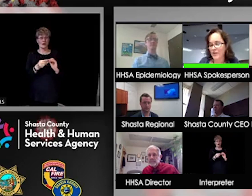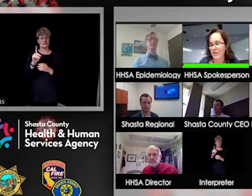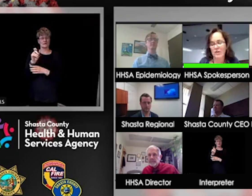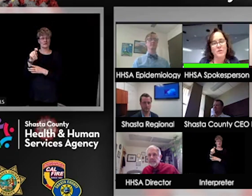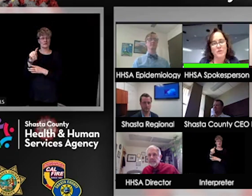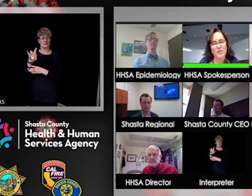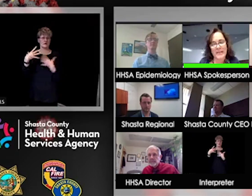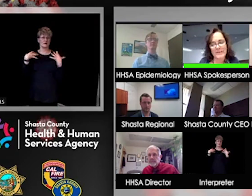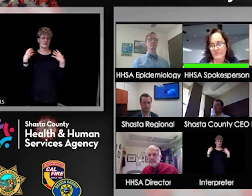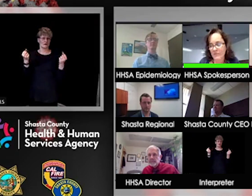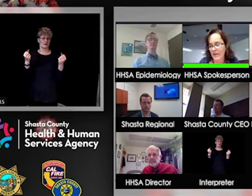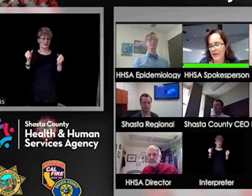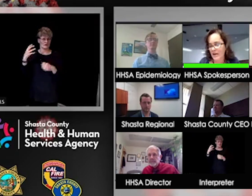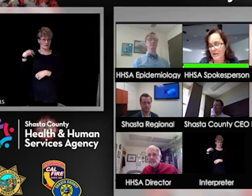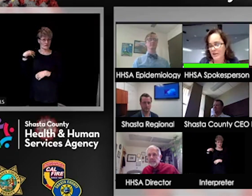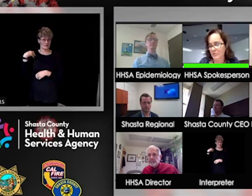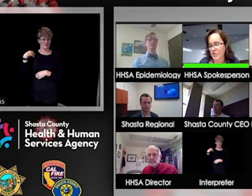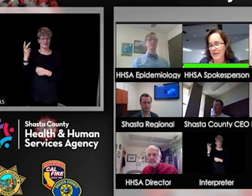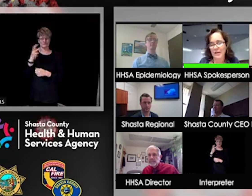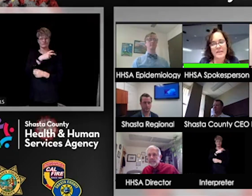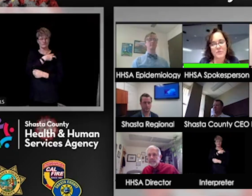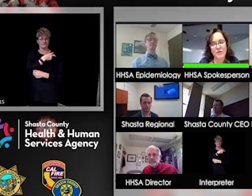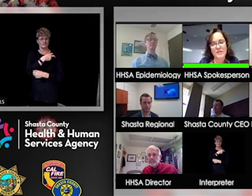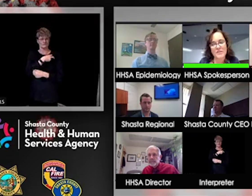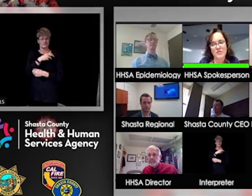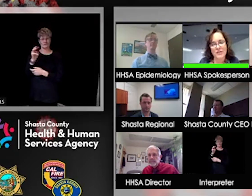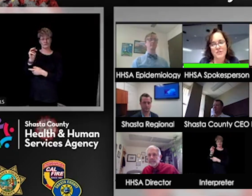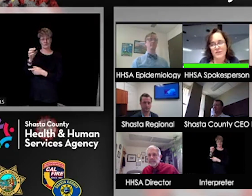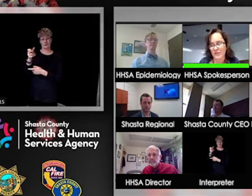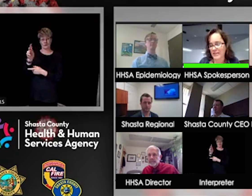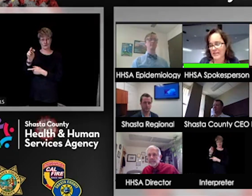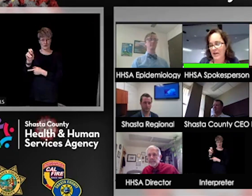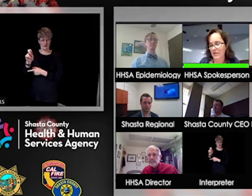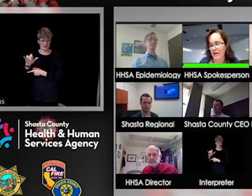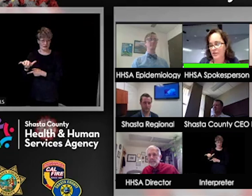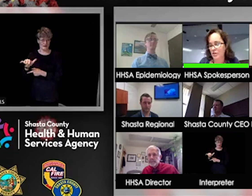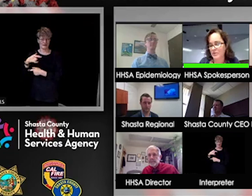Sheriff Eric Magrini and Donnell Ewert who is the Director of the Shasta County Health